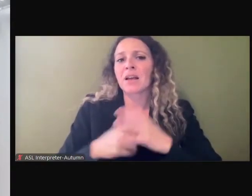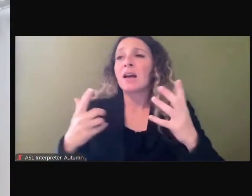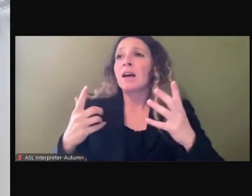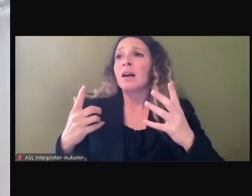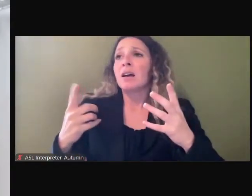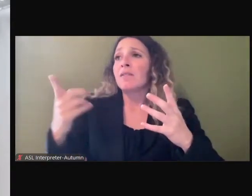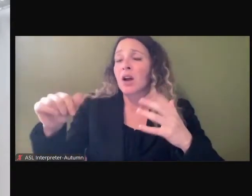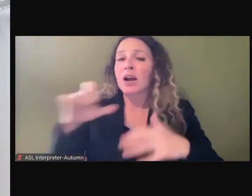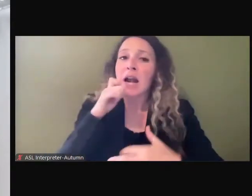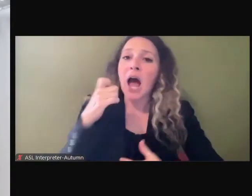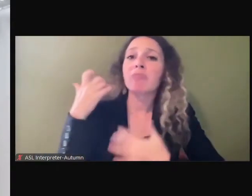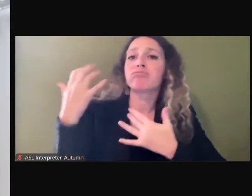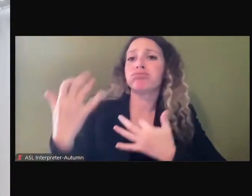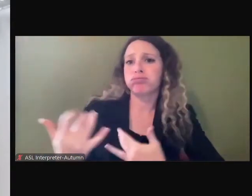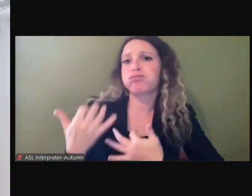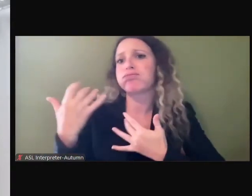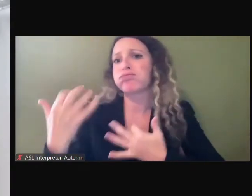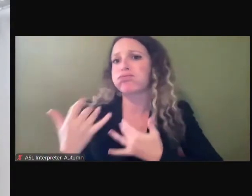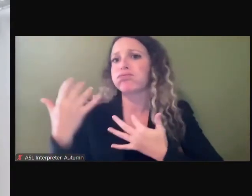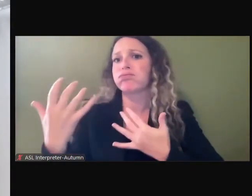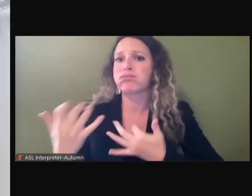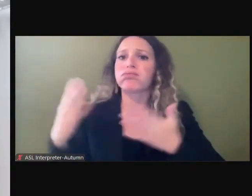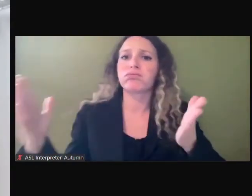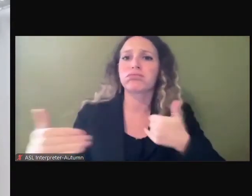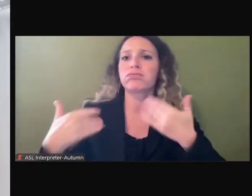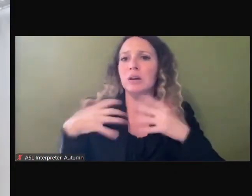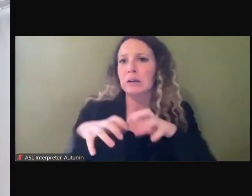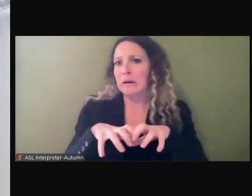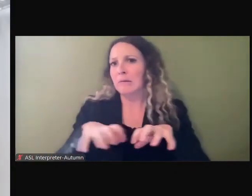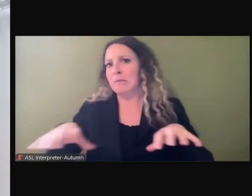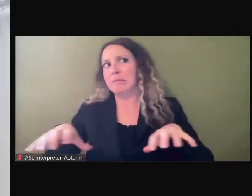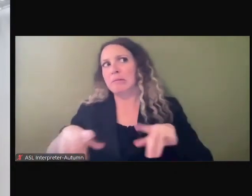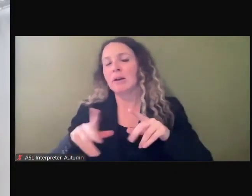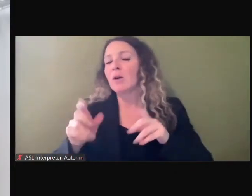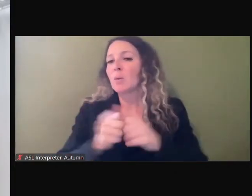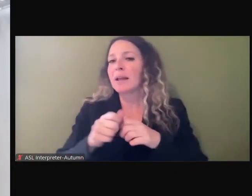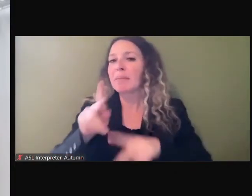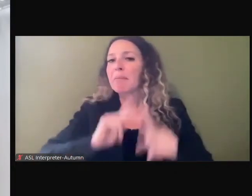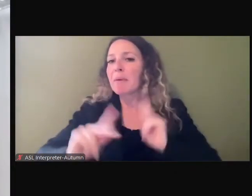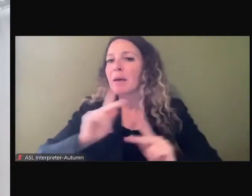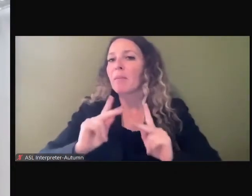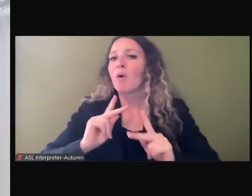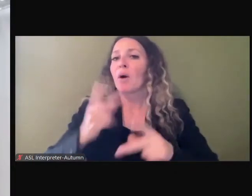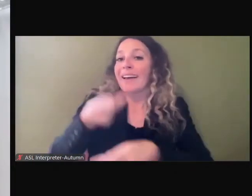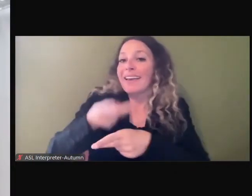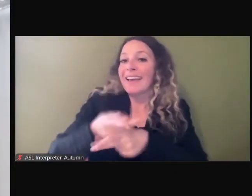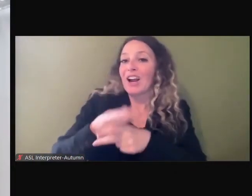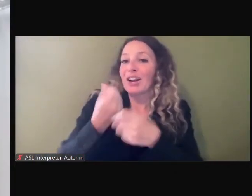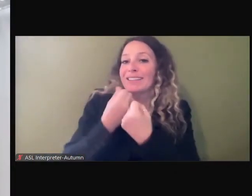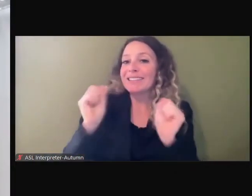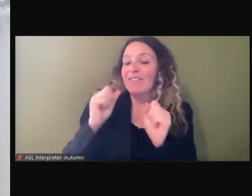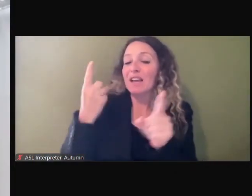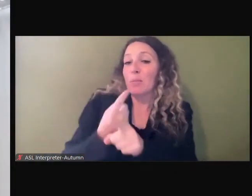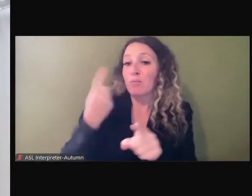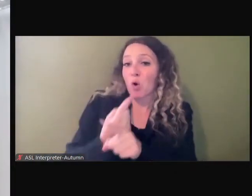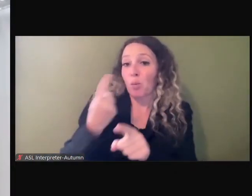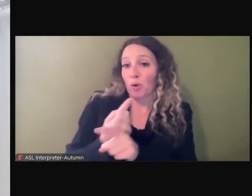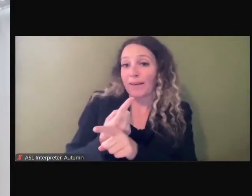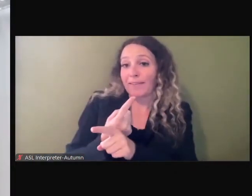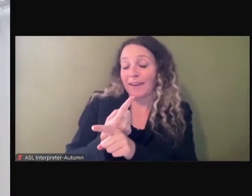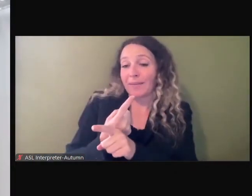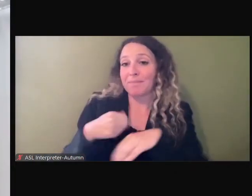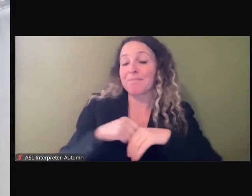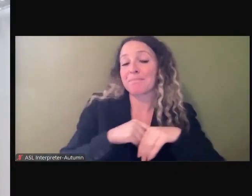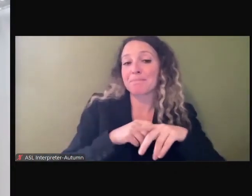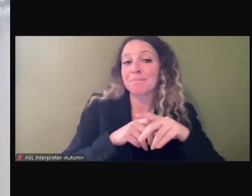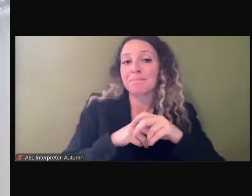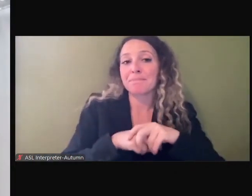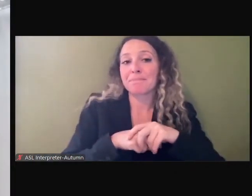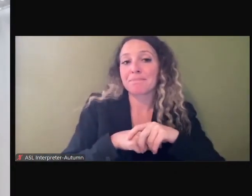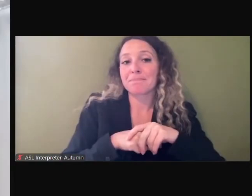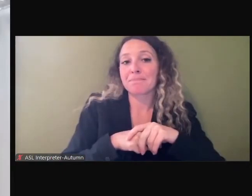to you safely and securely and appropriately. And let's not overlook the economic impact. Telehealth